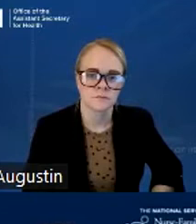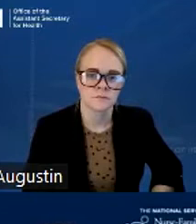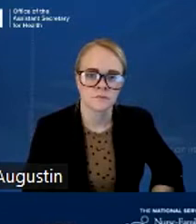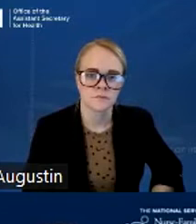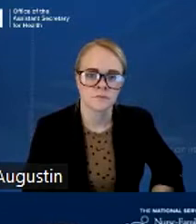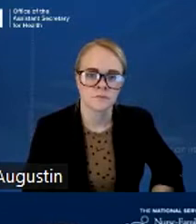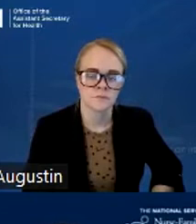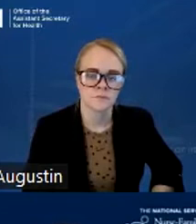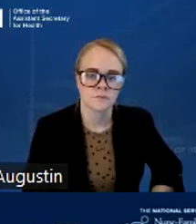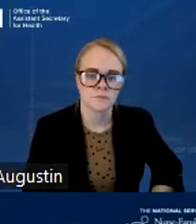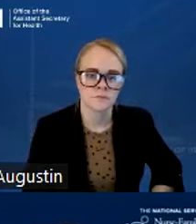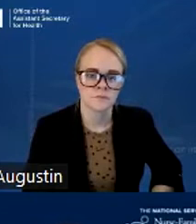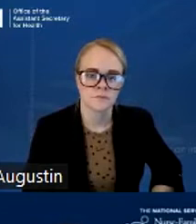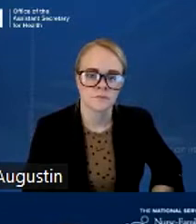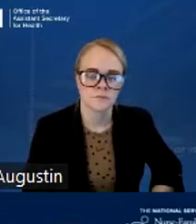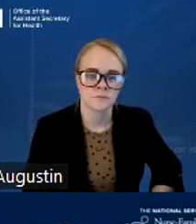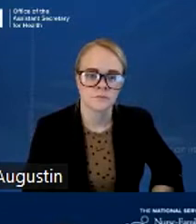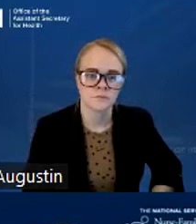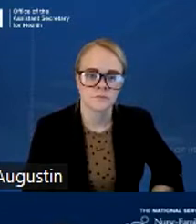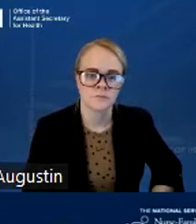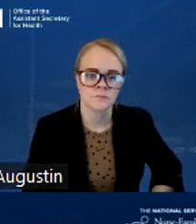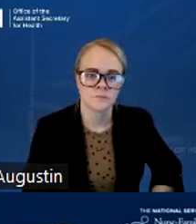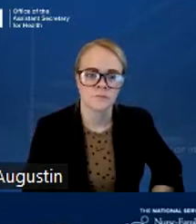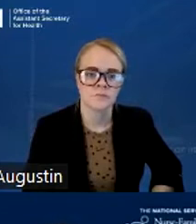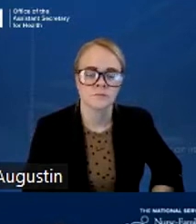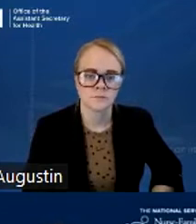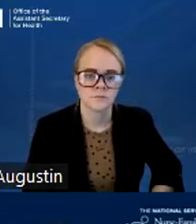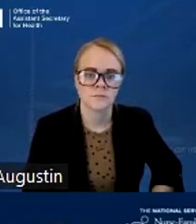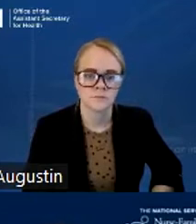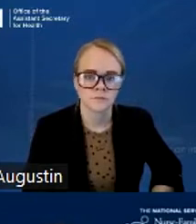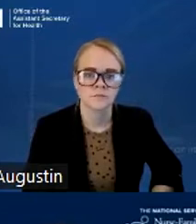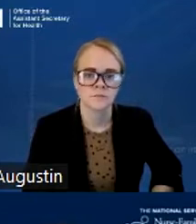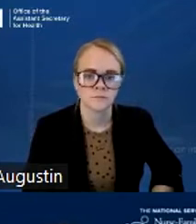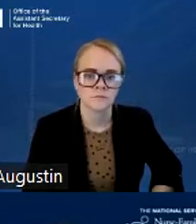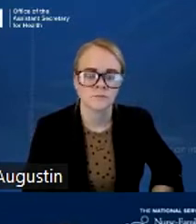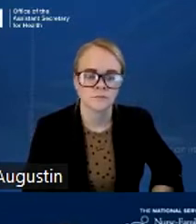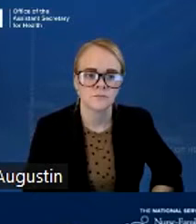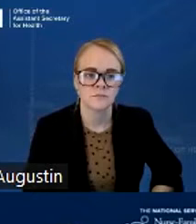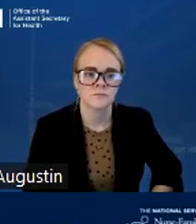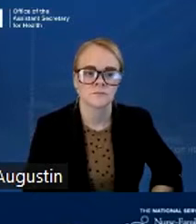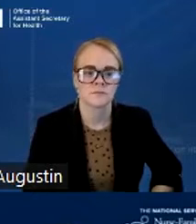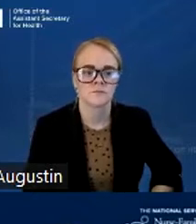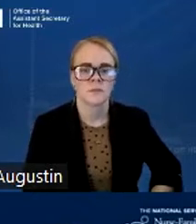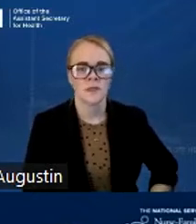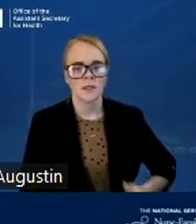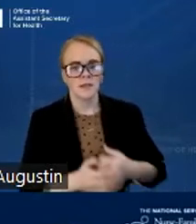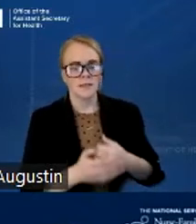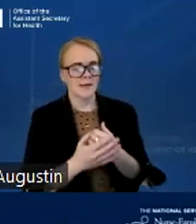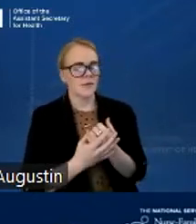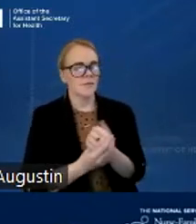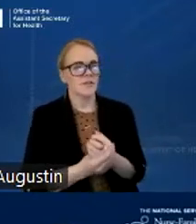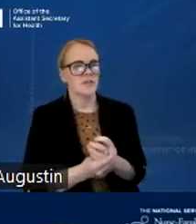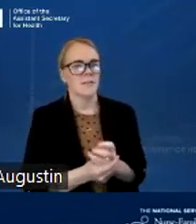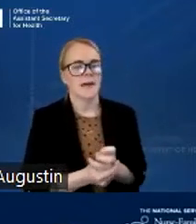what will work and then supporting that as everybody has unique barriers. Yeah, I really appreciate that.